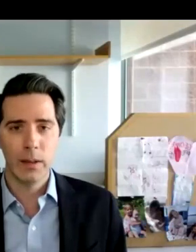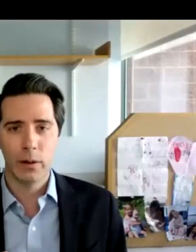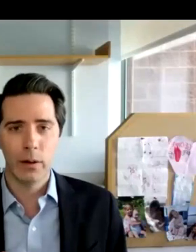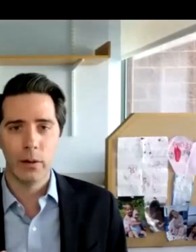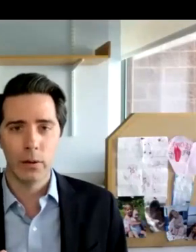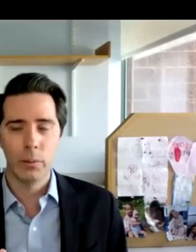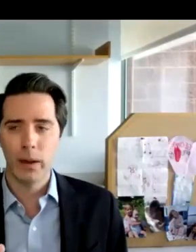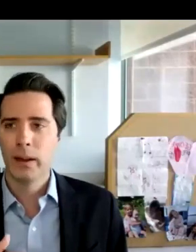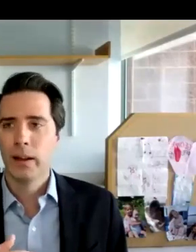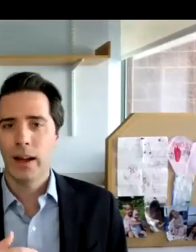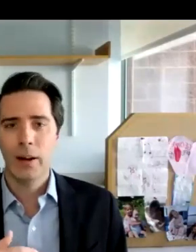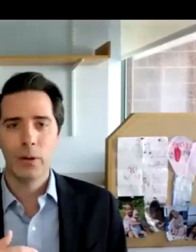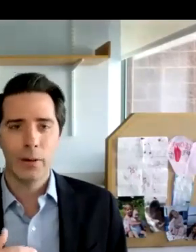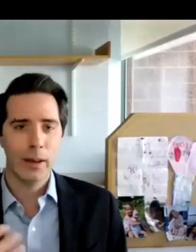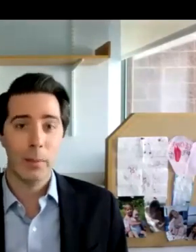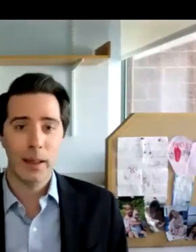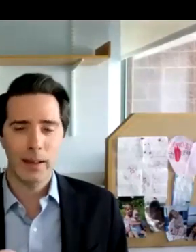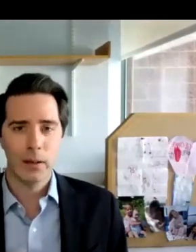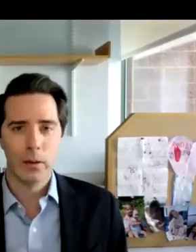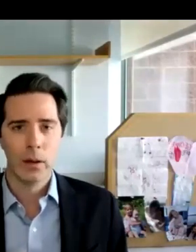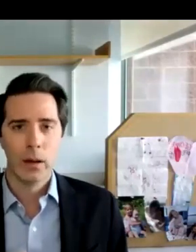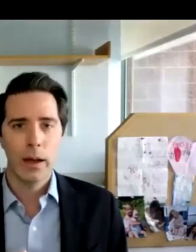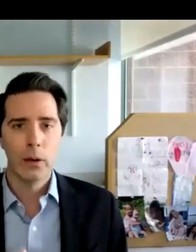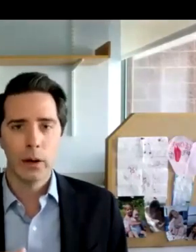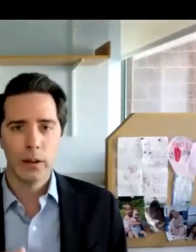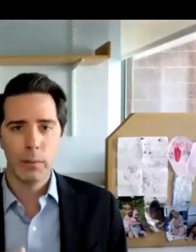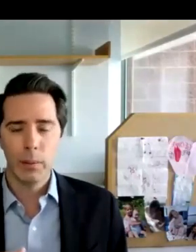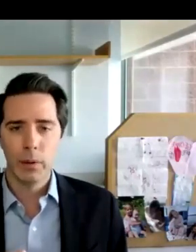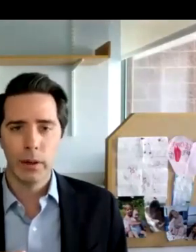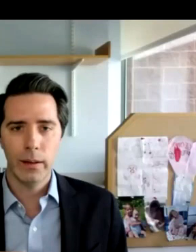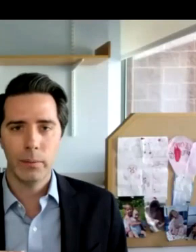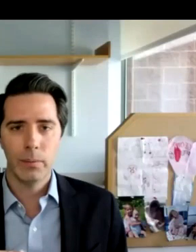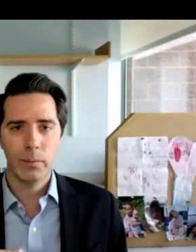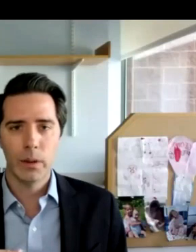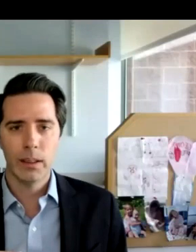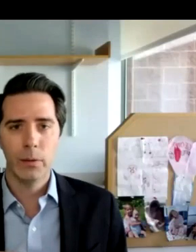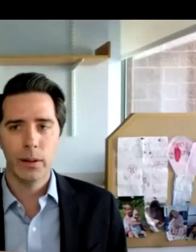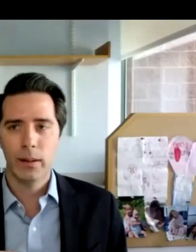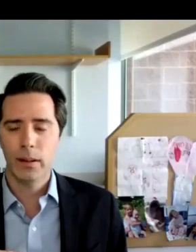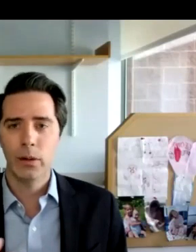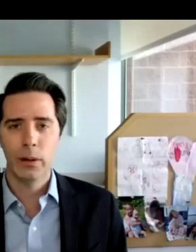to speak for our whole group but I would not recommend that so I know there are